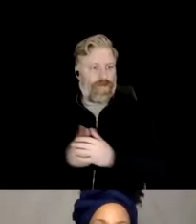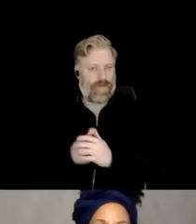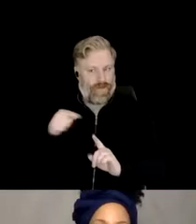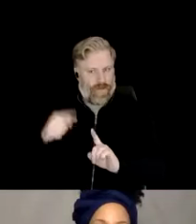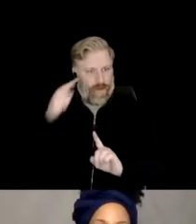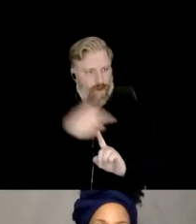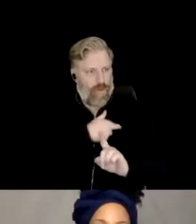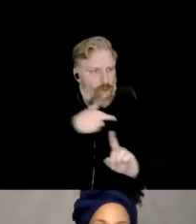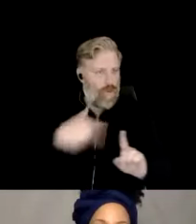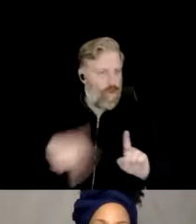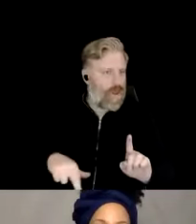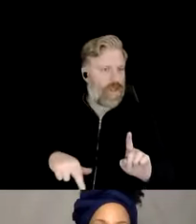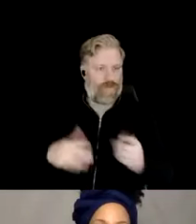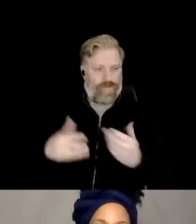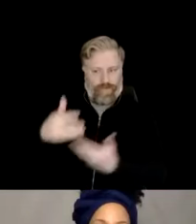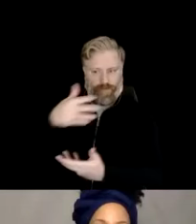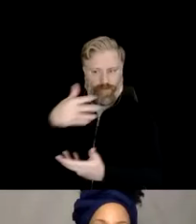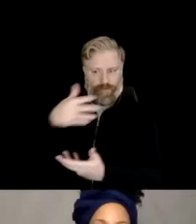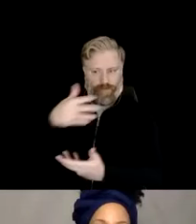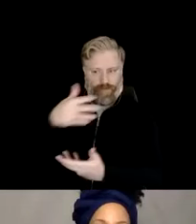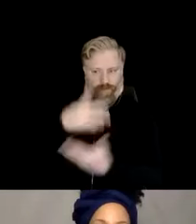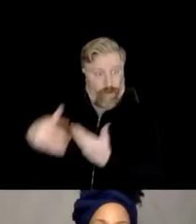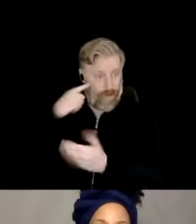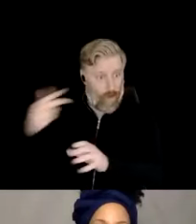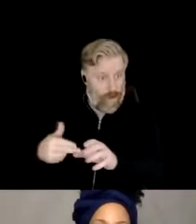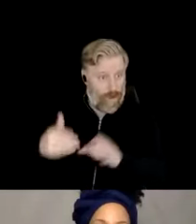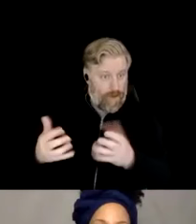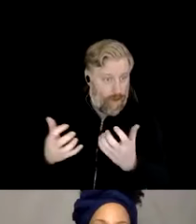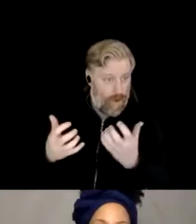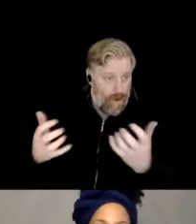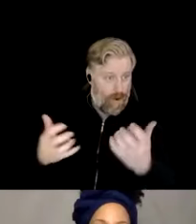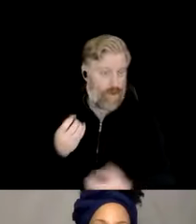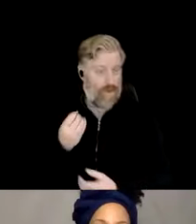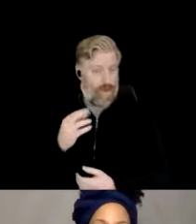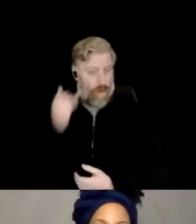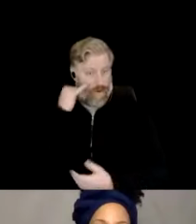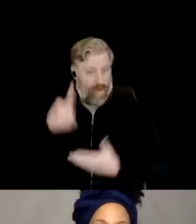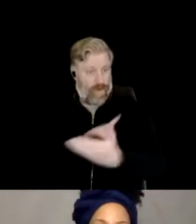of participants or audience, or discriminate against persons or groups.